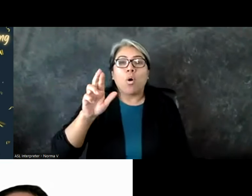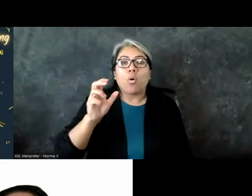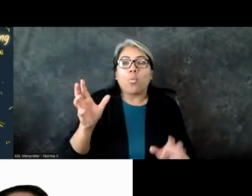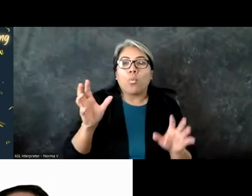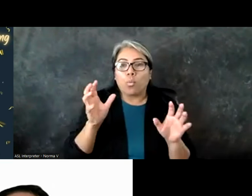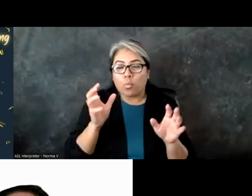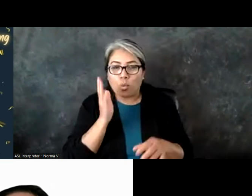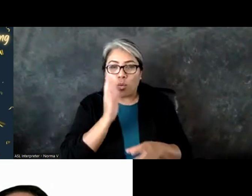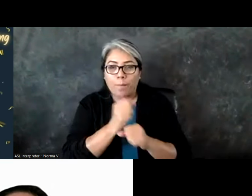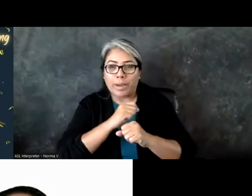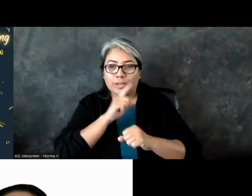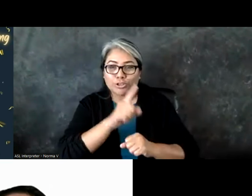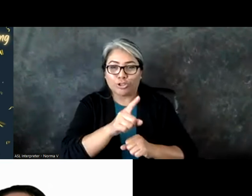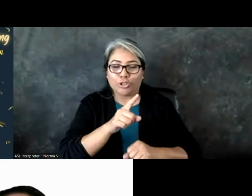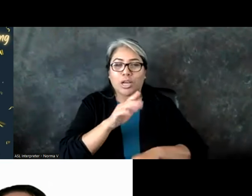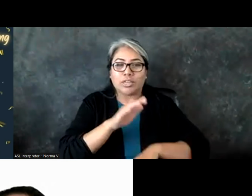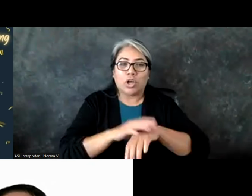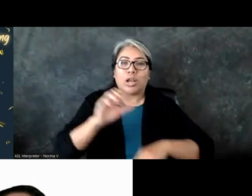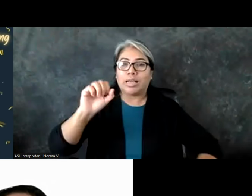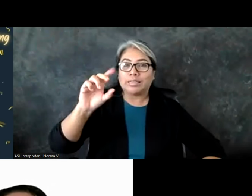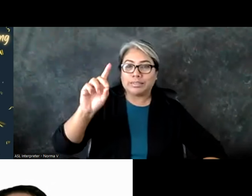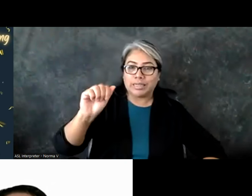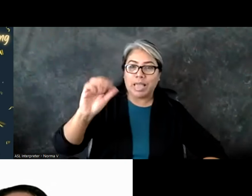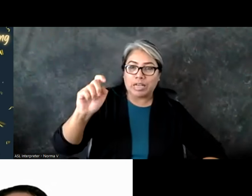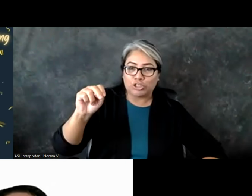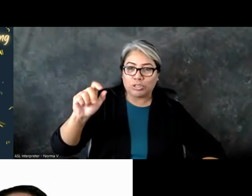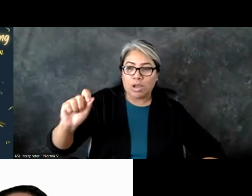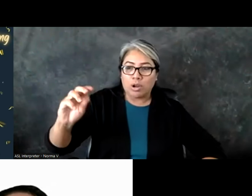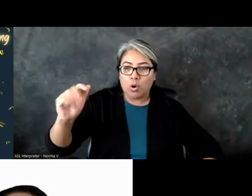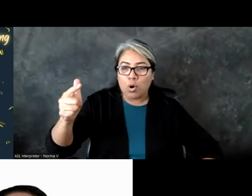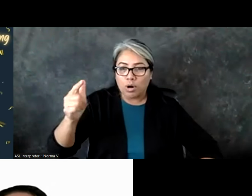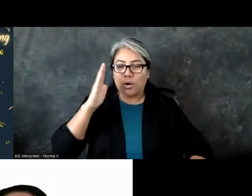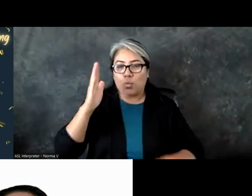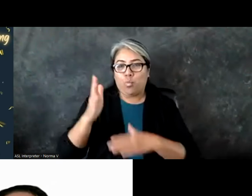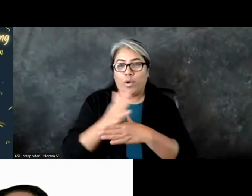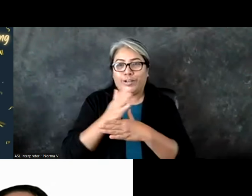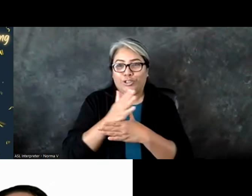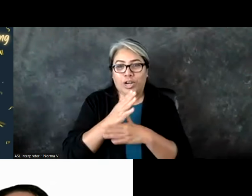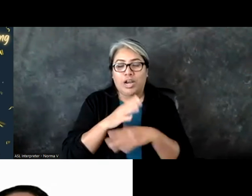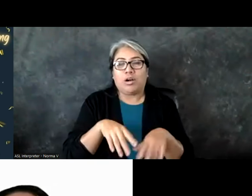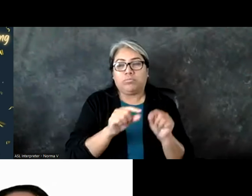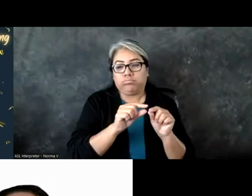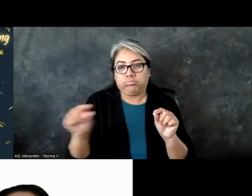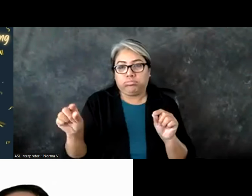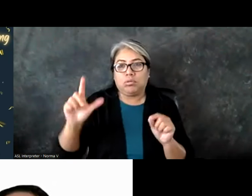either find it directly on Facebook on SDA's site or we